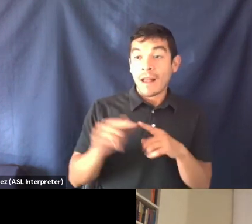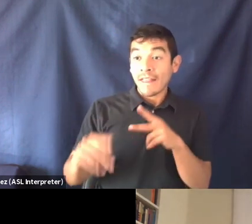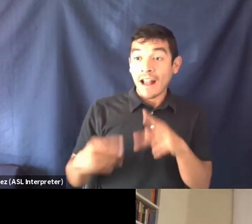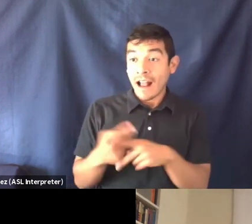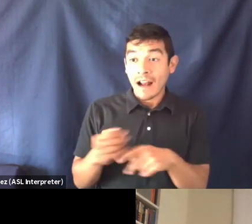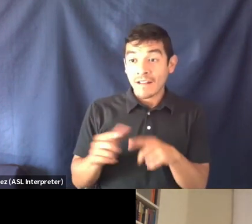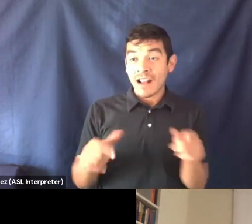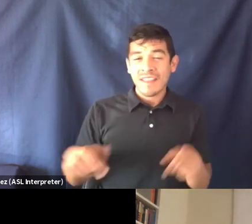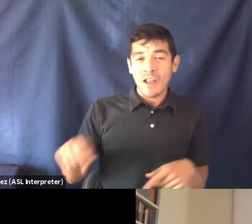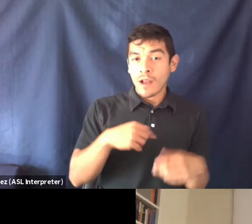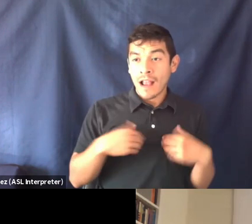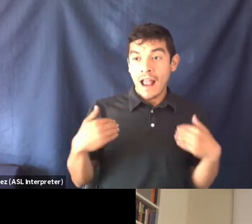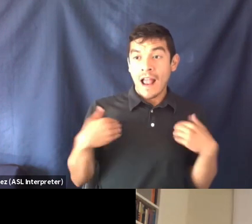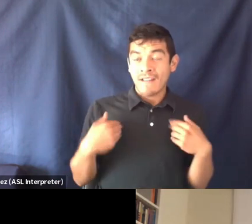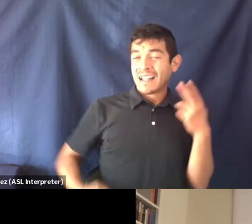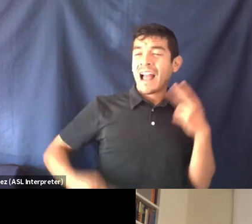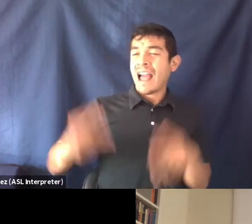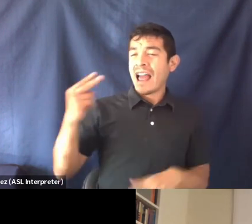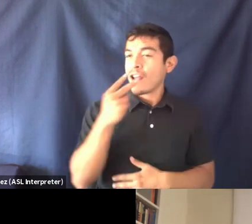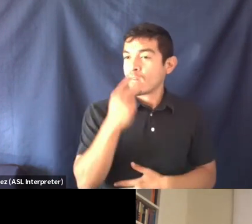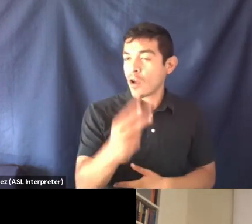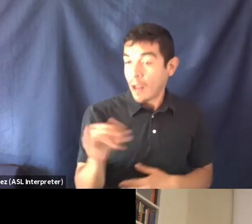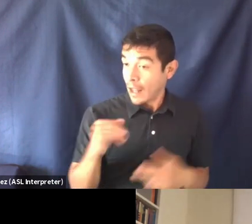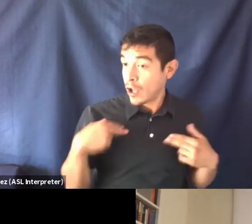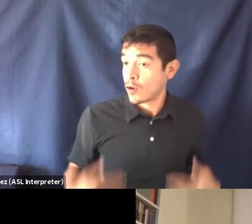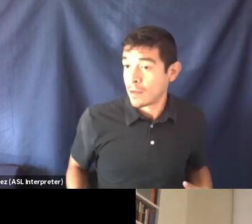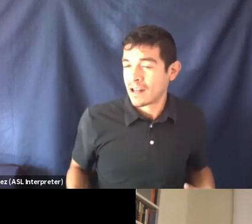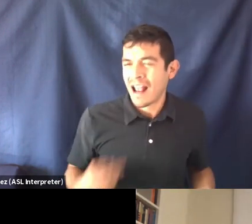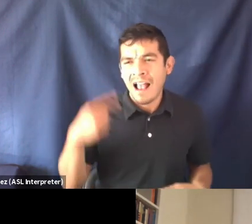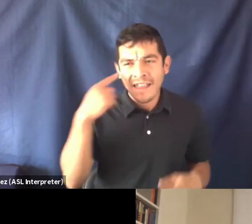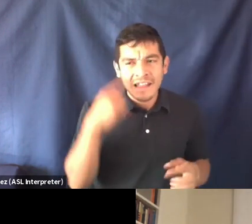that's highly verbal. I think it's important if the mission of the film